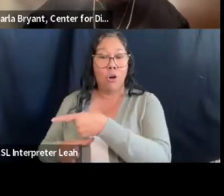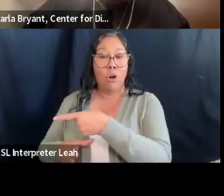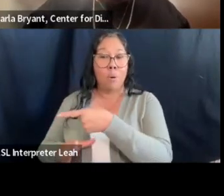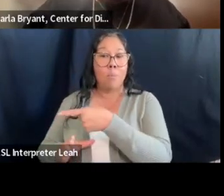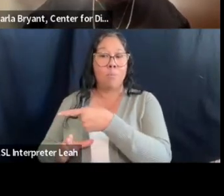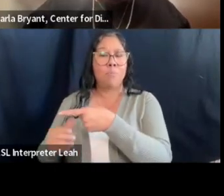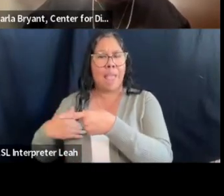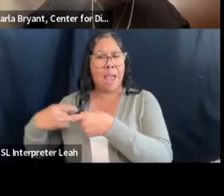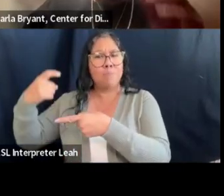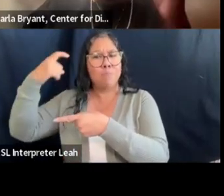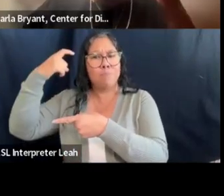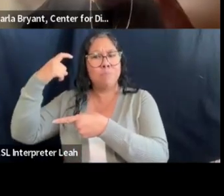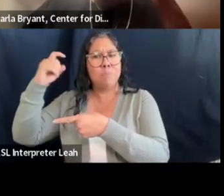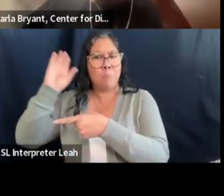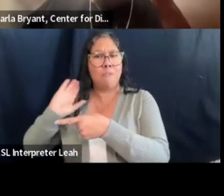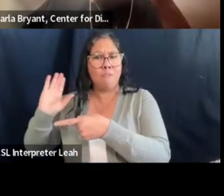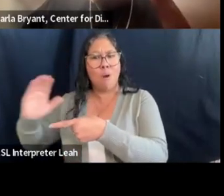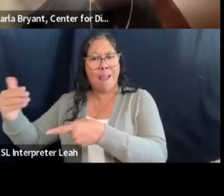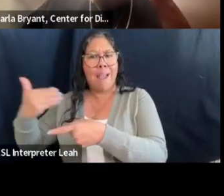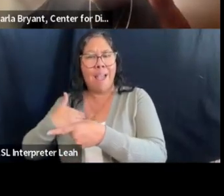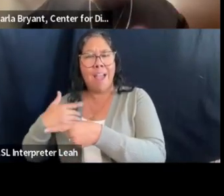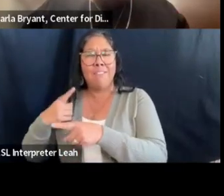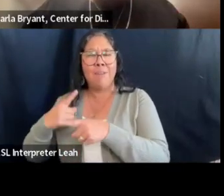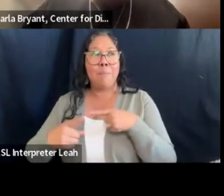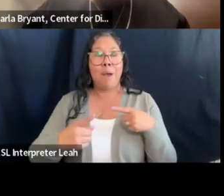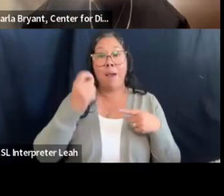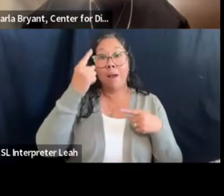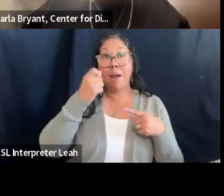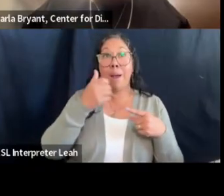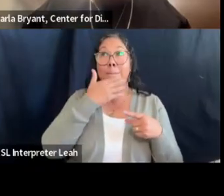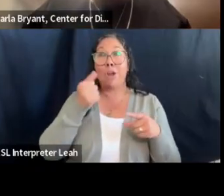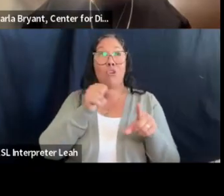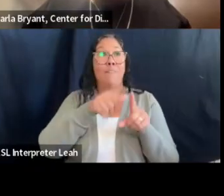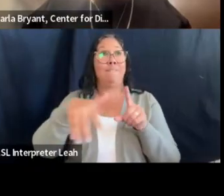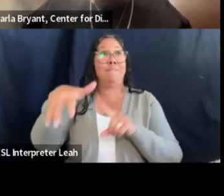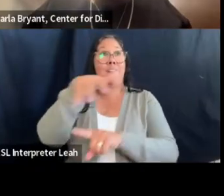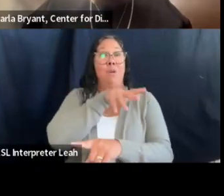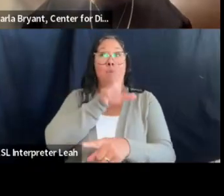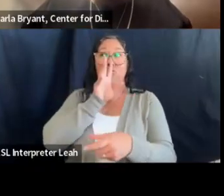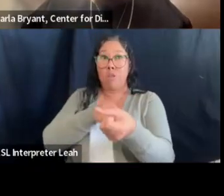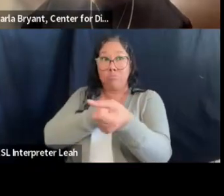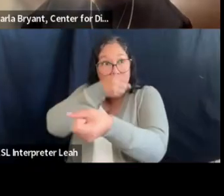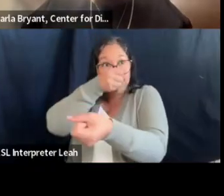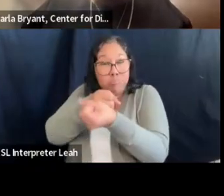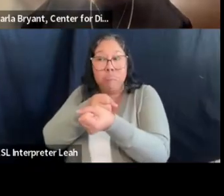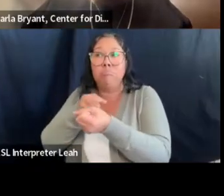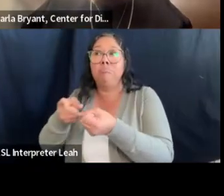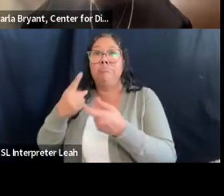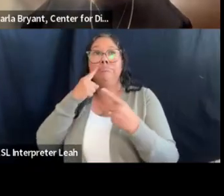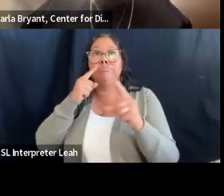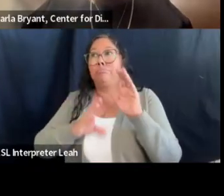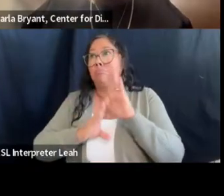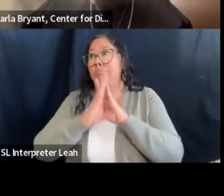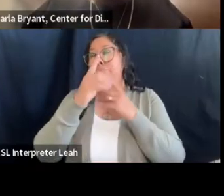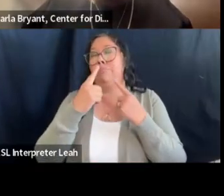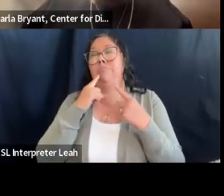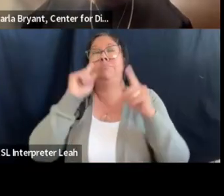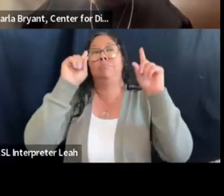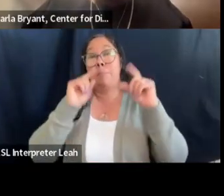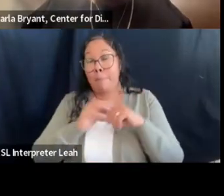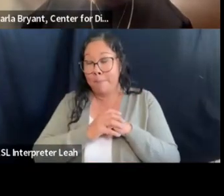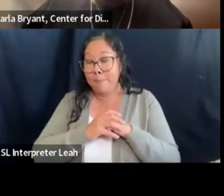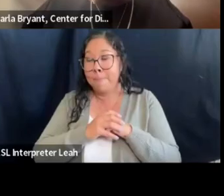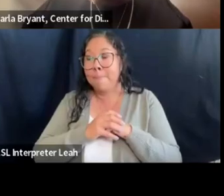but because he was flourishing, he was in a better environment. Um he he just made tremendous gains